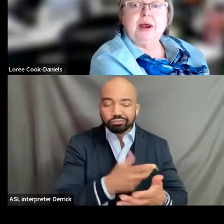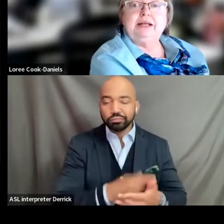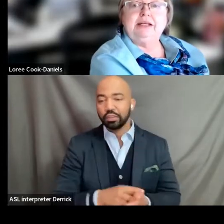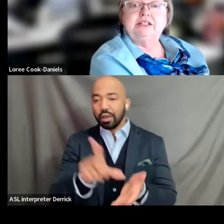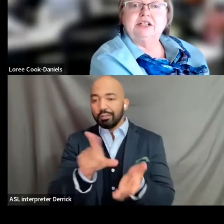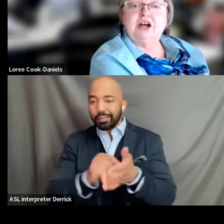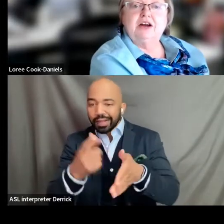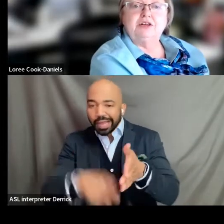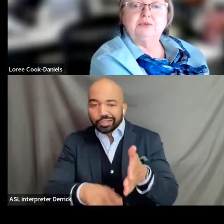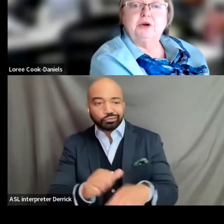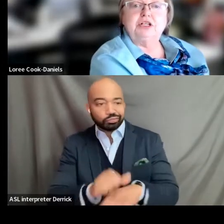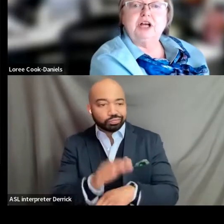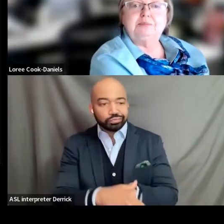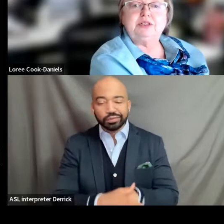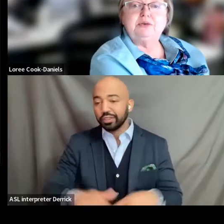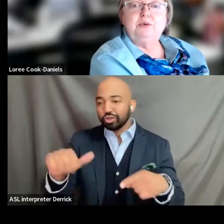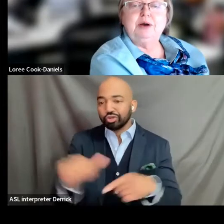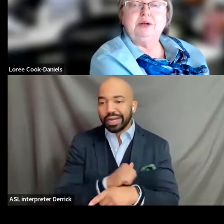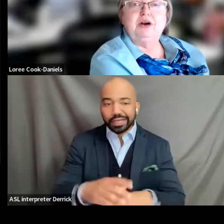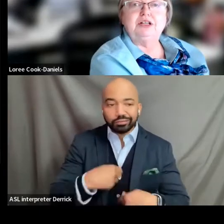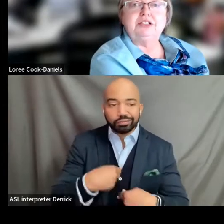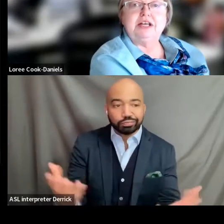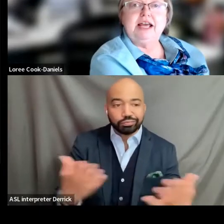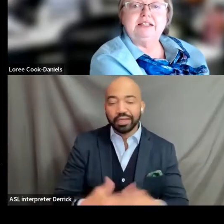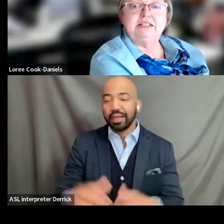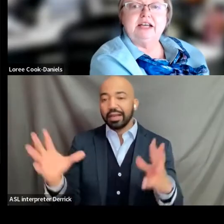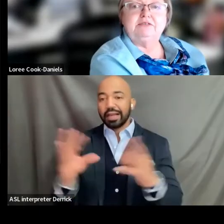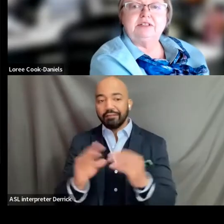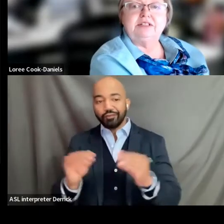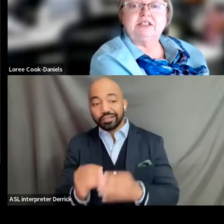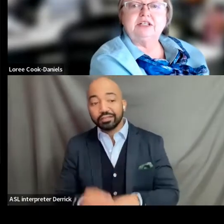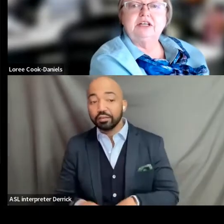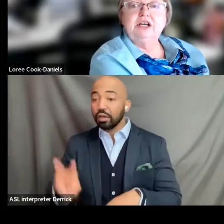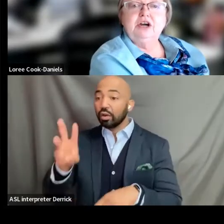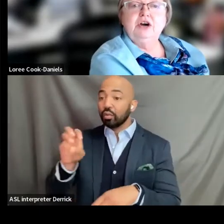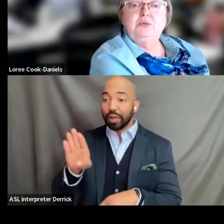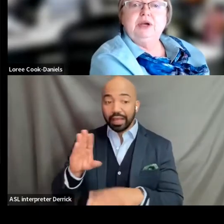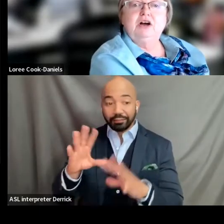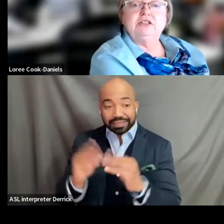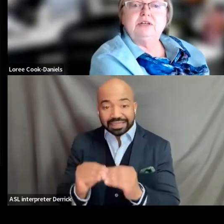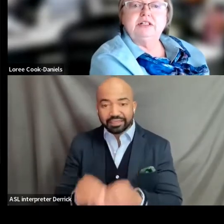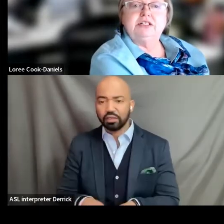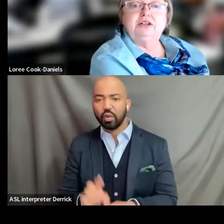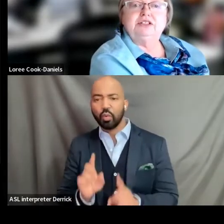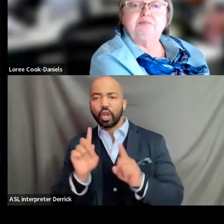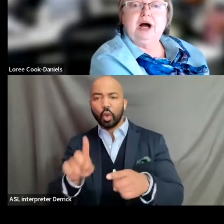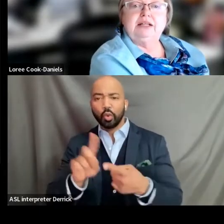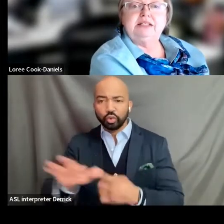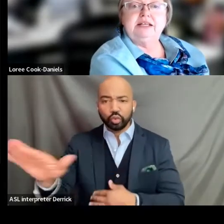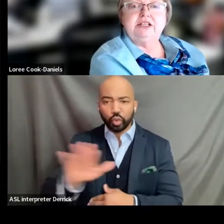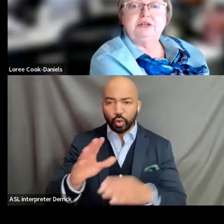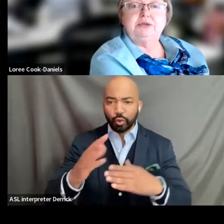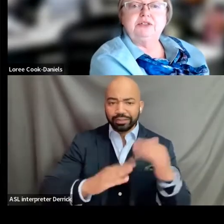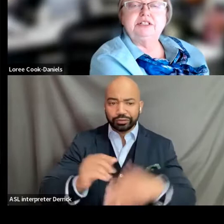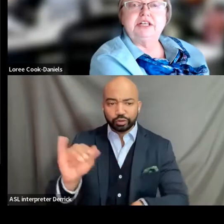trainings, conference workshops, webinars and site visits. We also consult on policy issues,